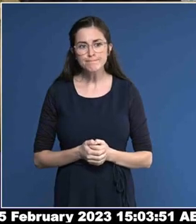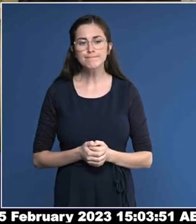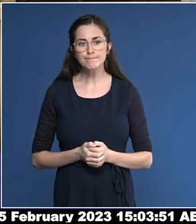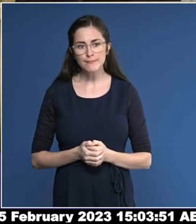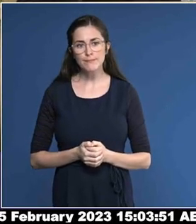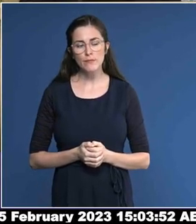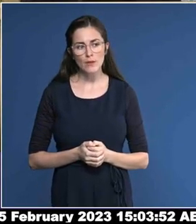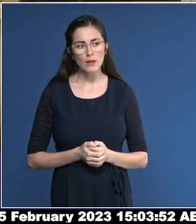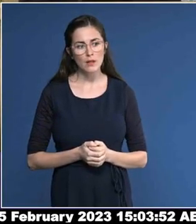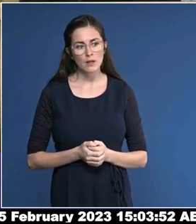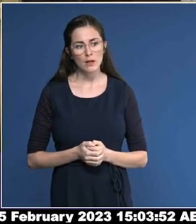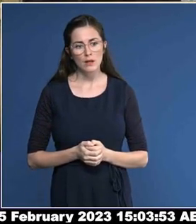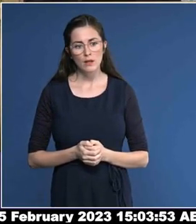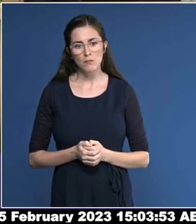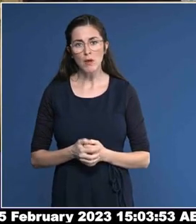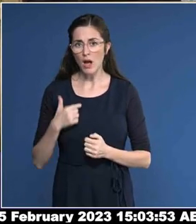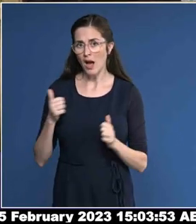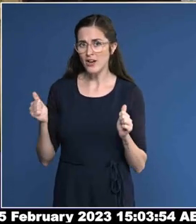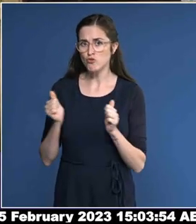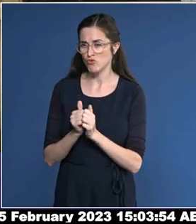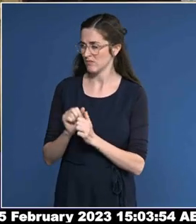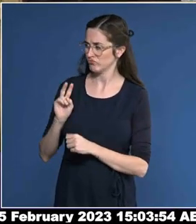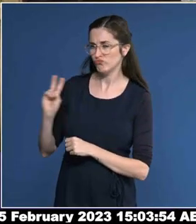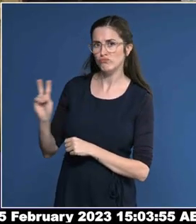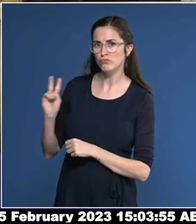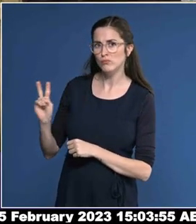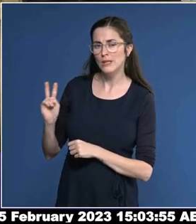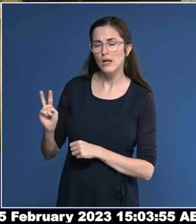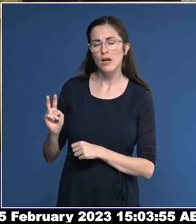As well as what both my colleagues have said, I think it's a combination of the